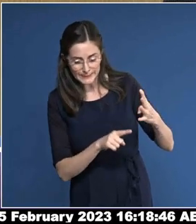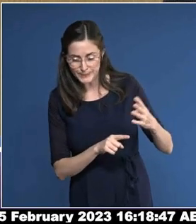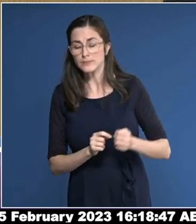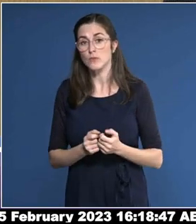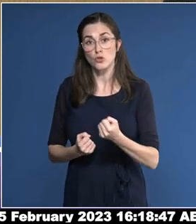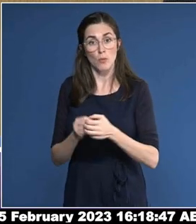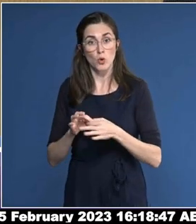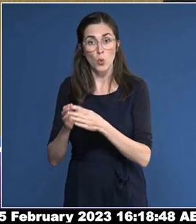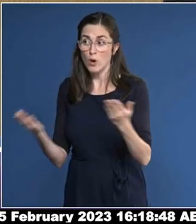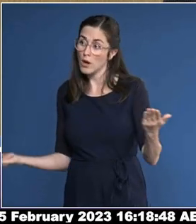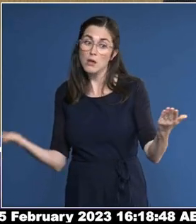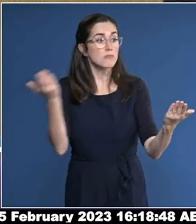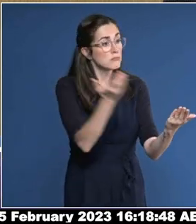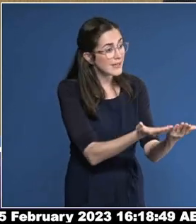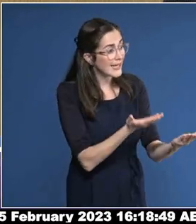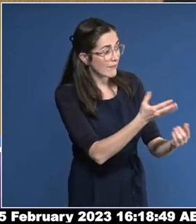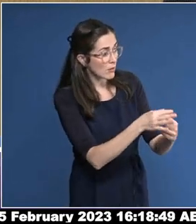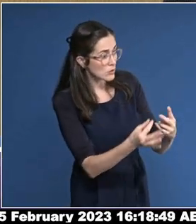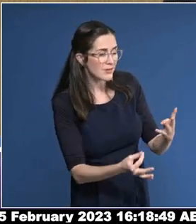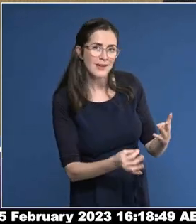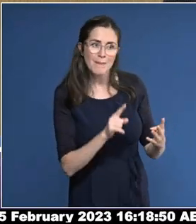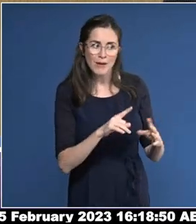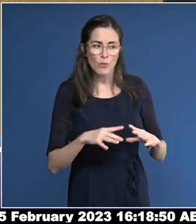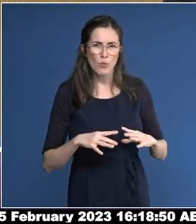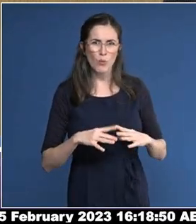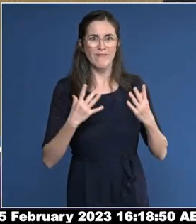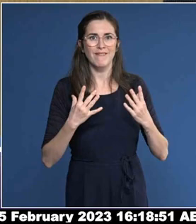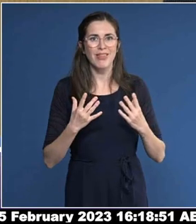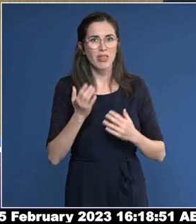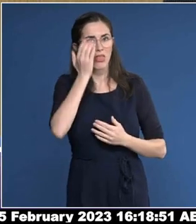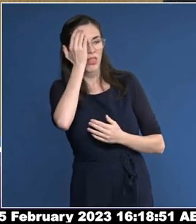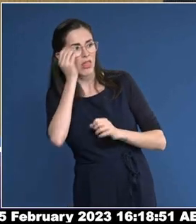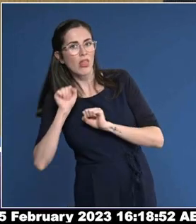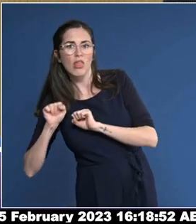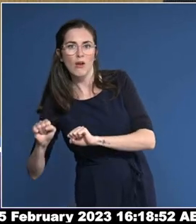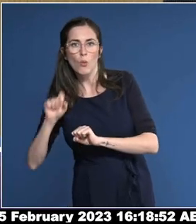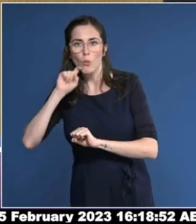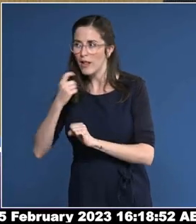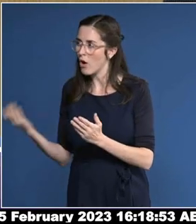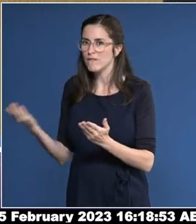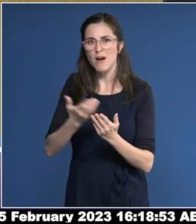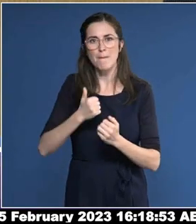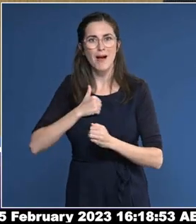will exist if you as the support coordinator are recommending or supporting a participant to engage with your own organisation.